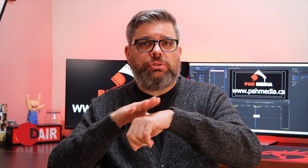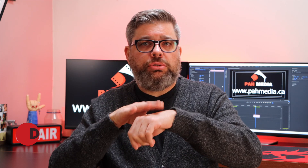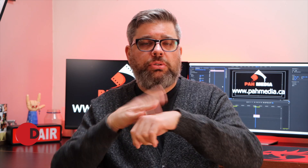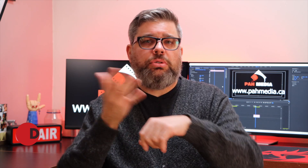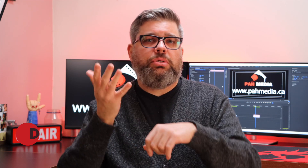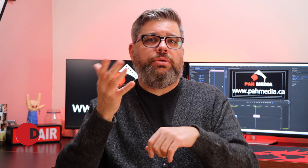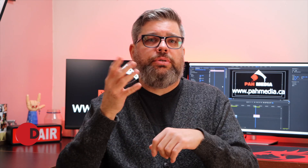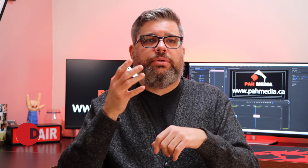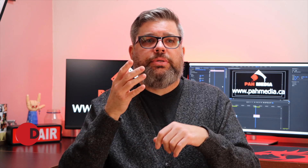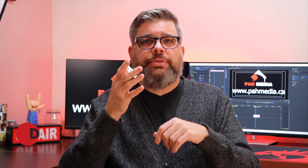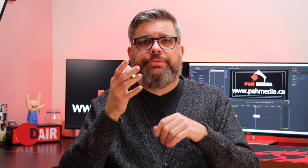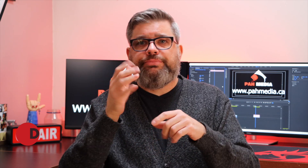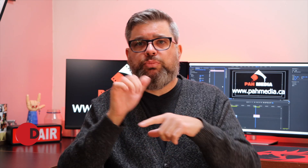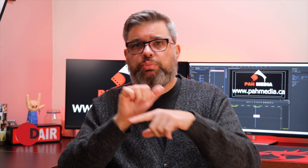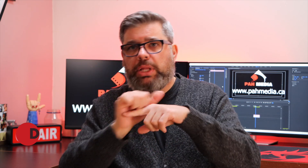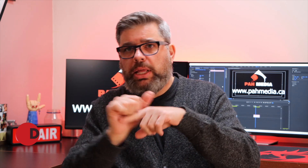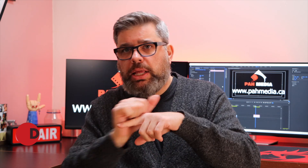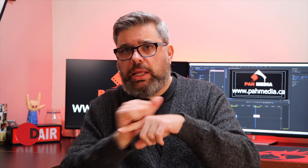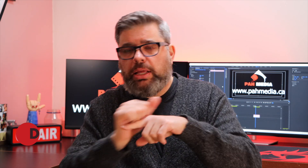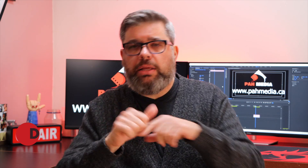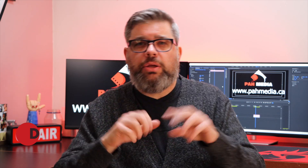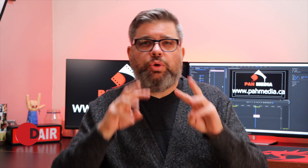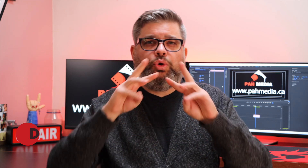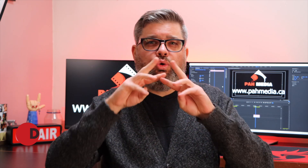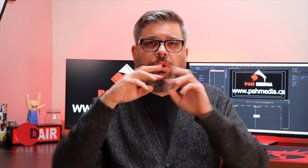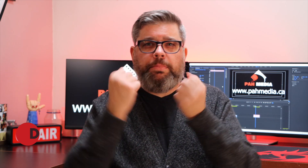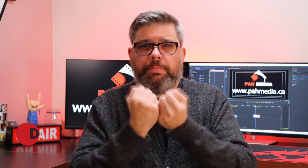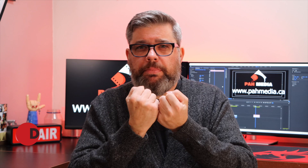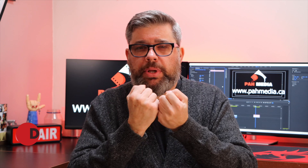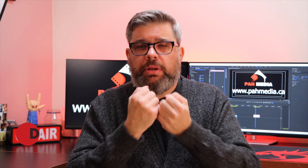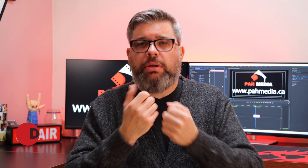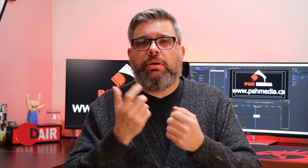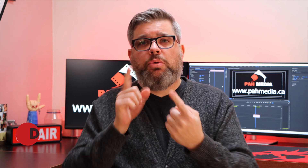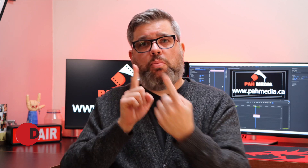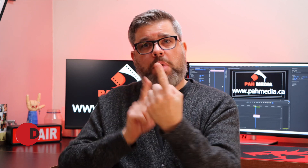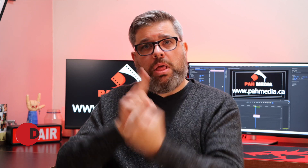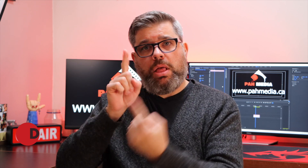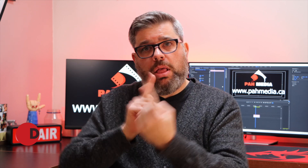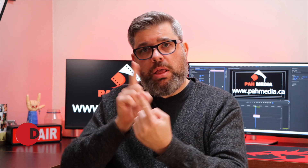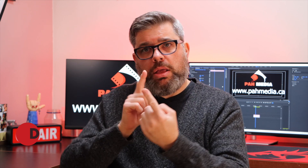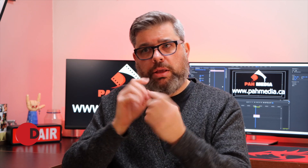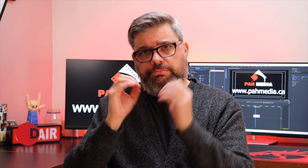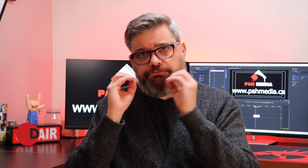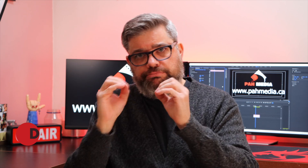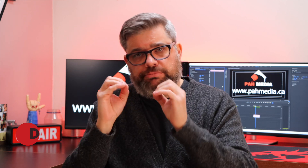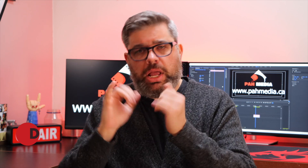one on one education and training on editing. Helping you make